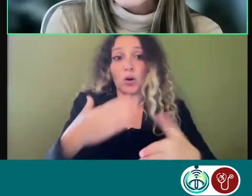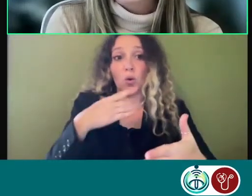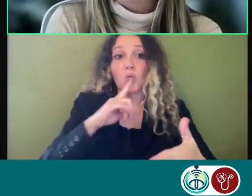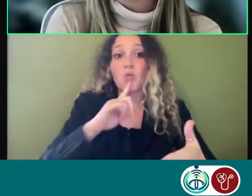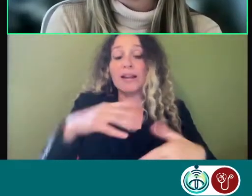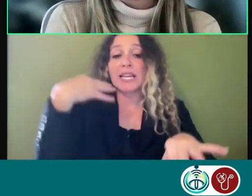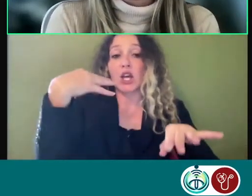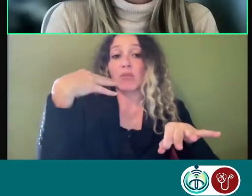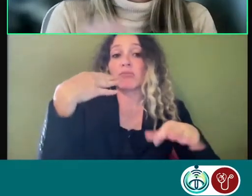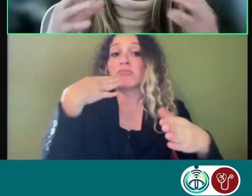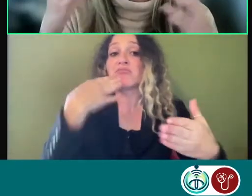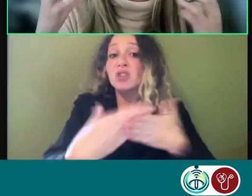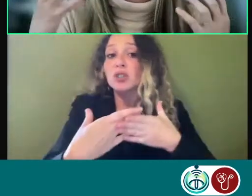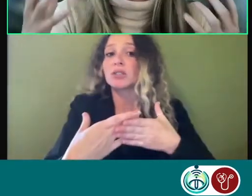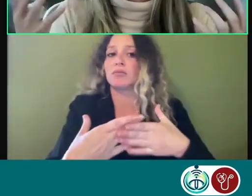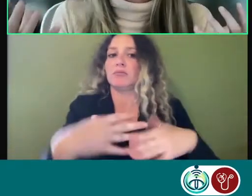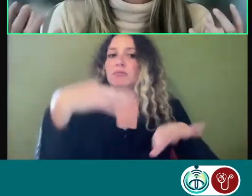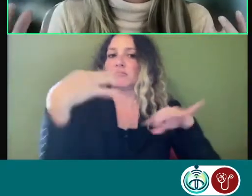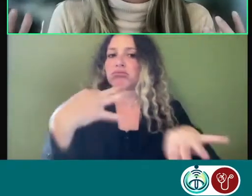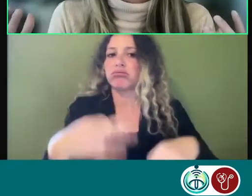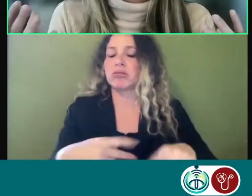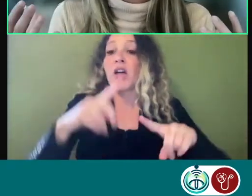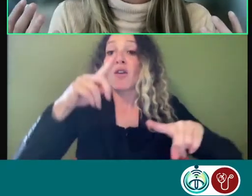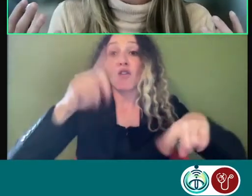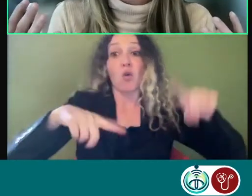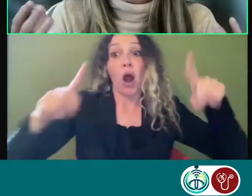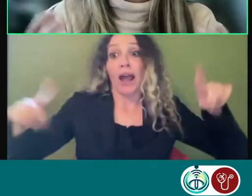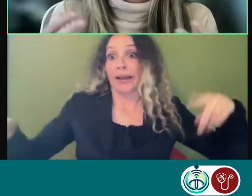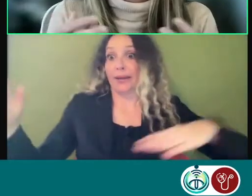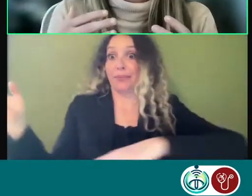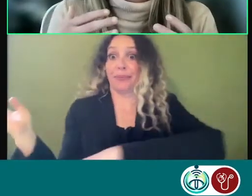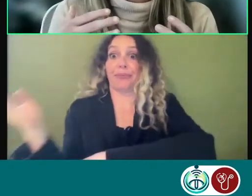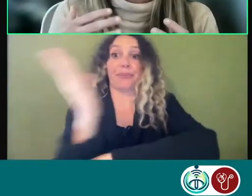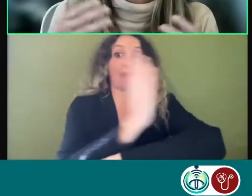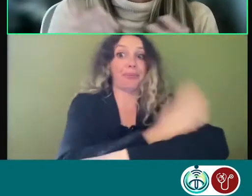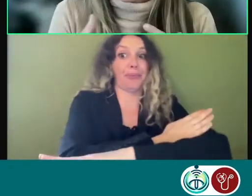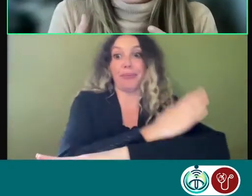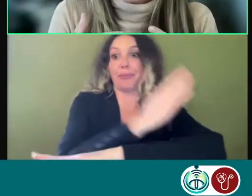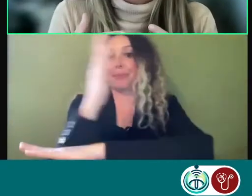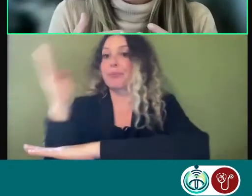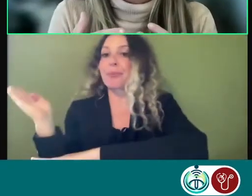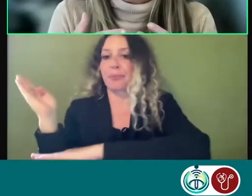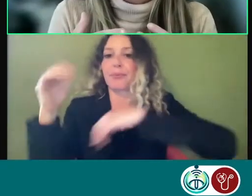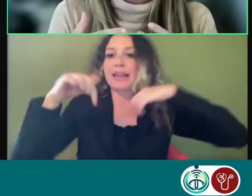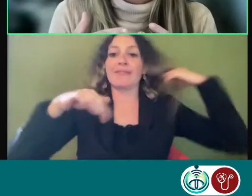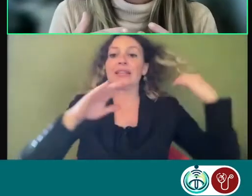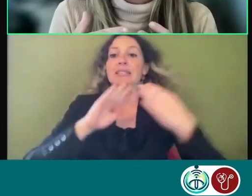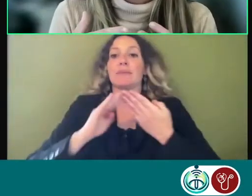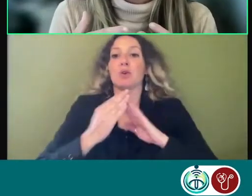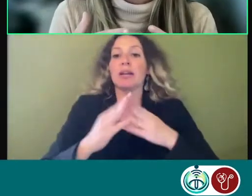how much variety exists in this community. And so even when we talk about wanting to